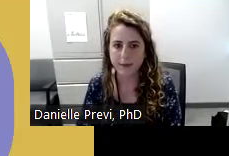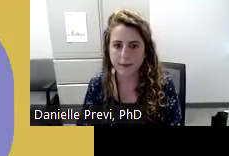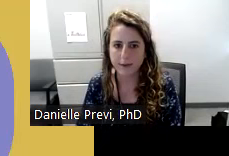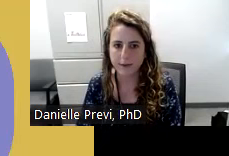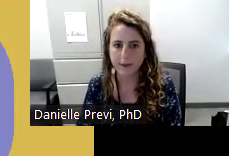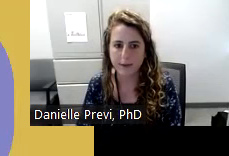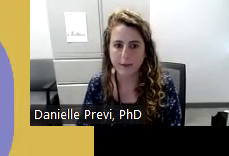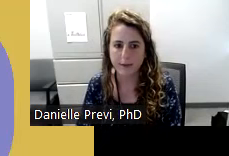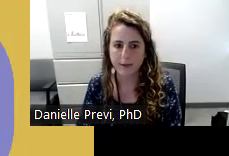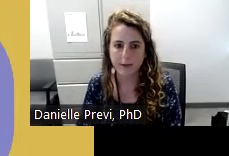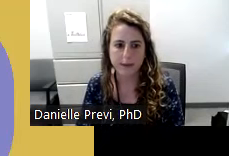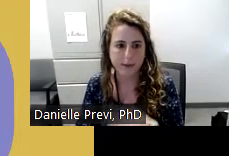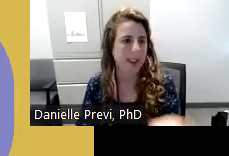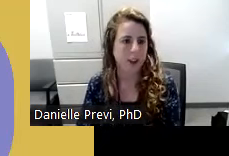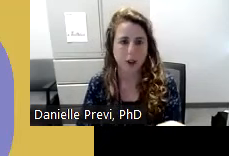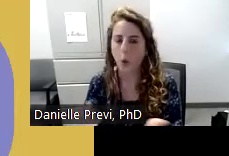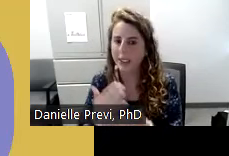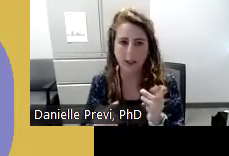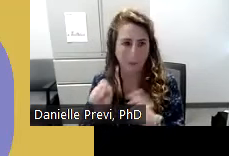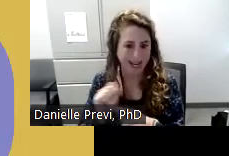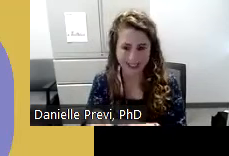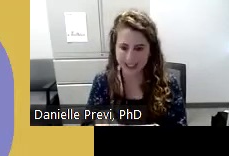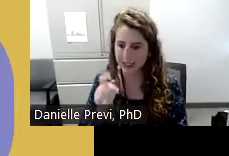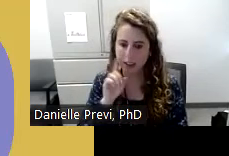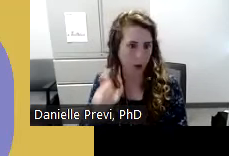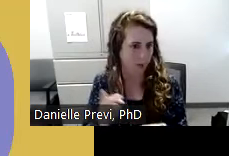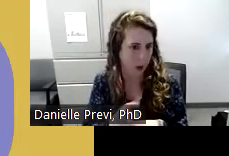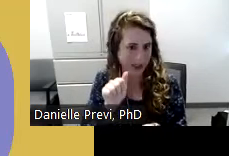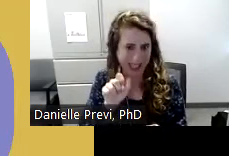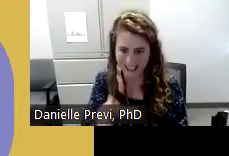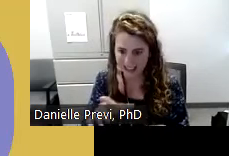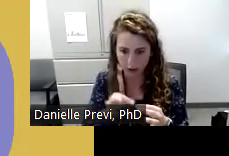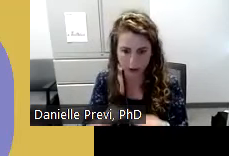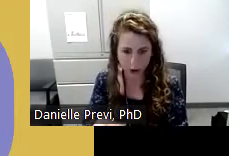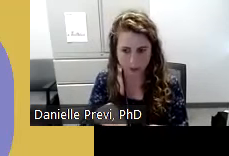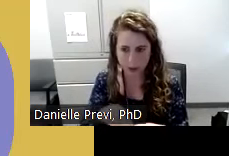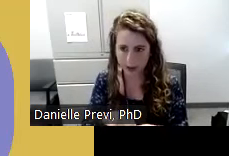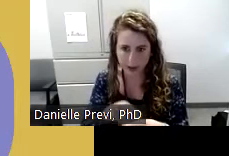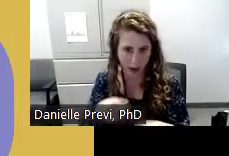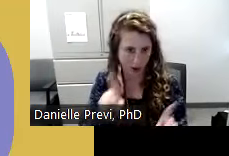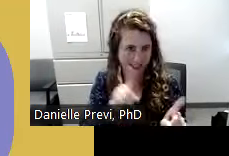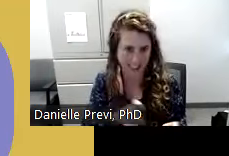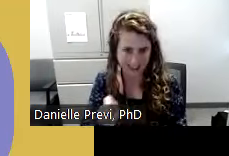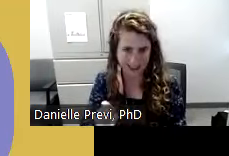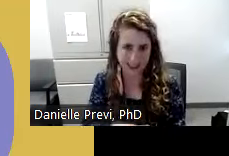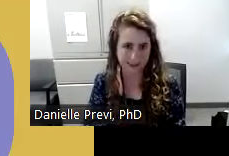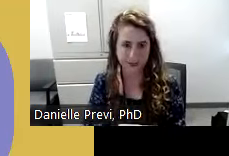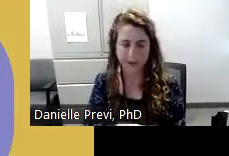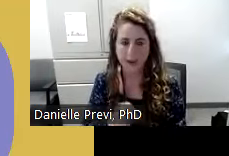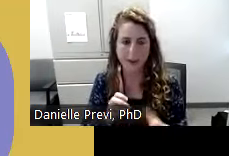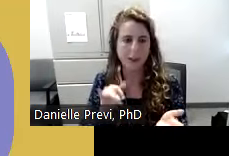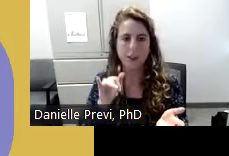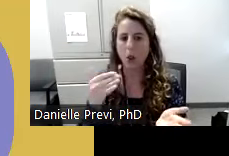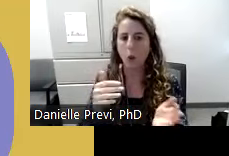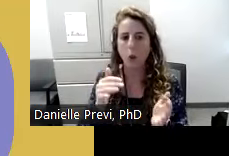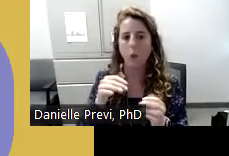Interpreter Use (44:41) Now, there are some cases where we've had to use ASL interpreters for testing purposes.